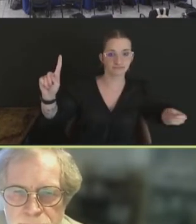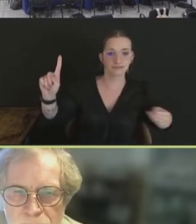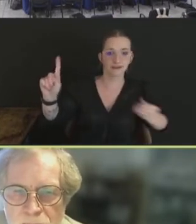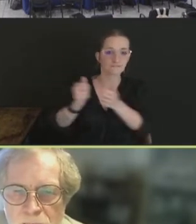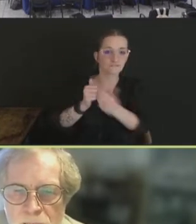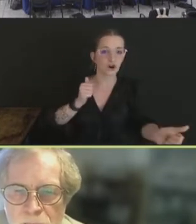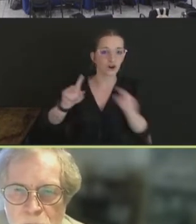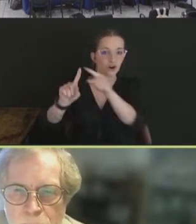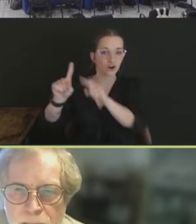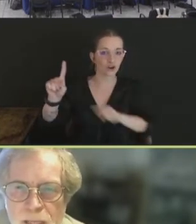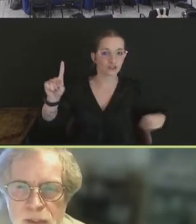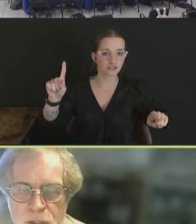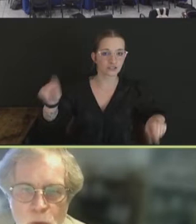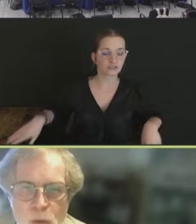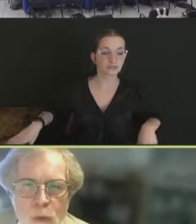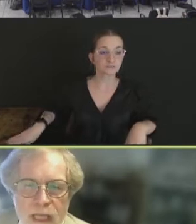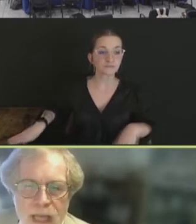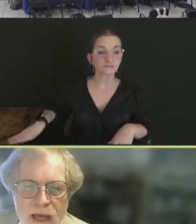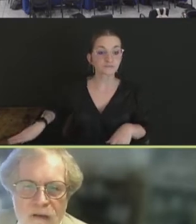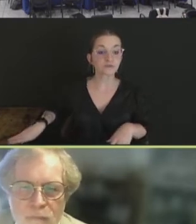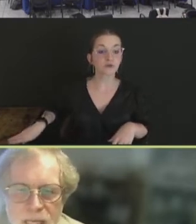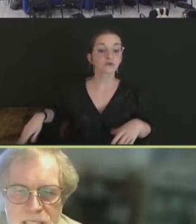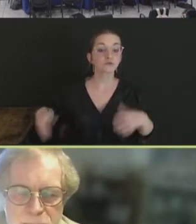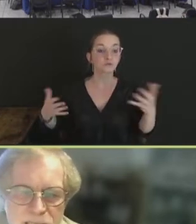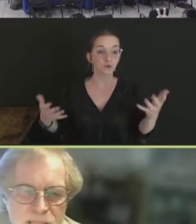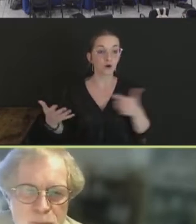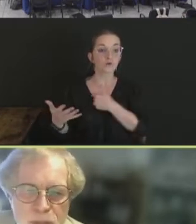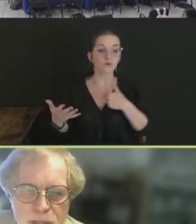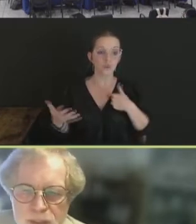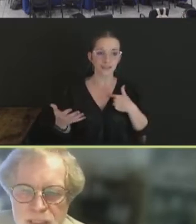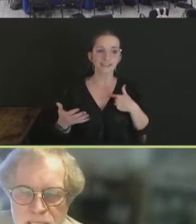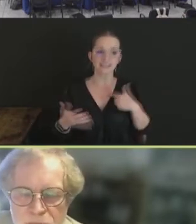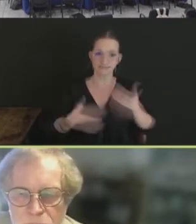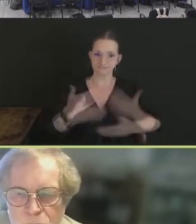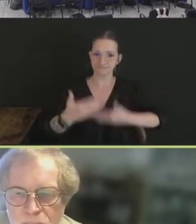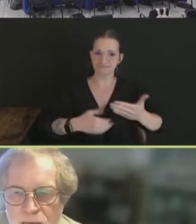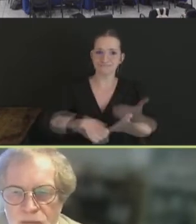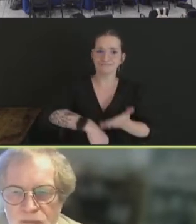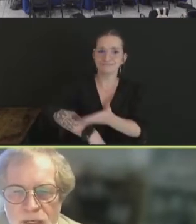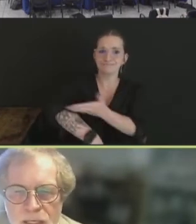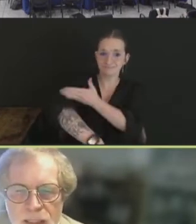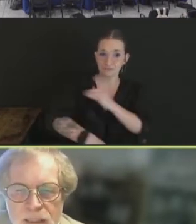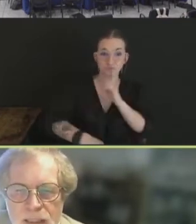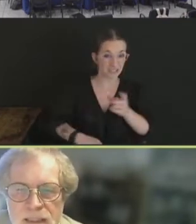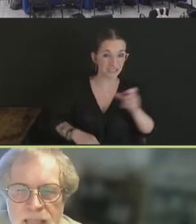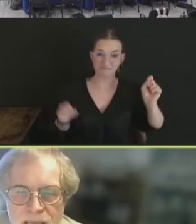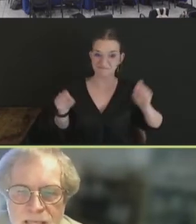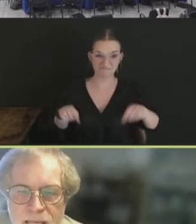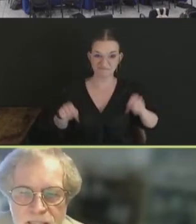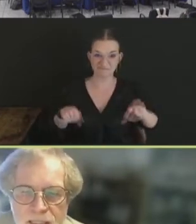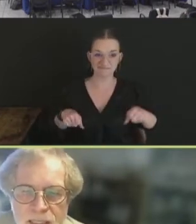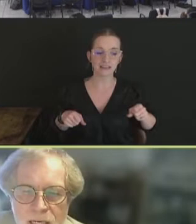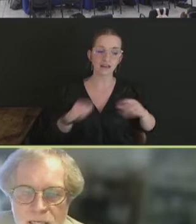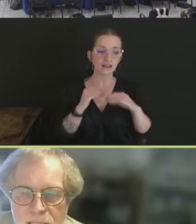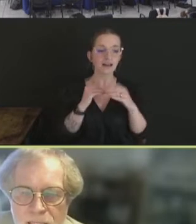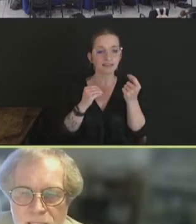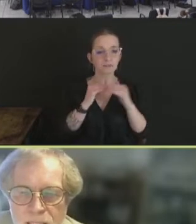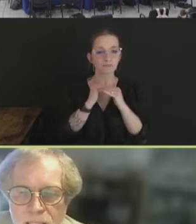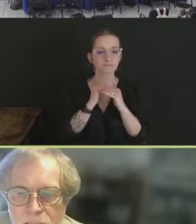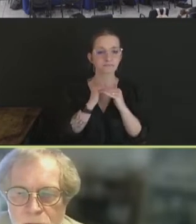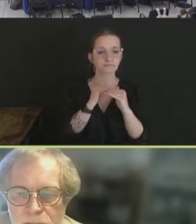Okay, so, we have made substantial progress, even though it kind of stagnated in the early